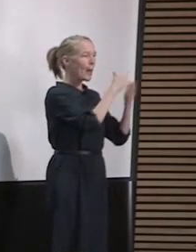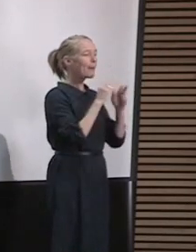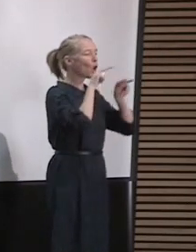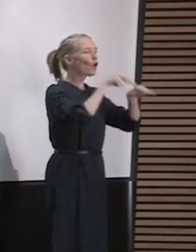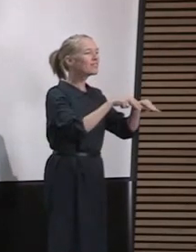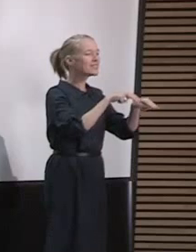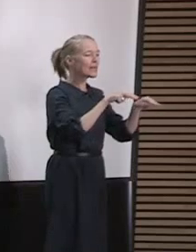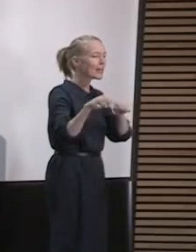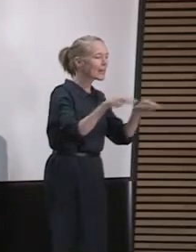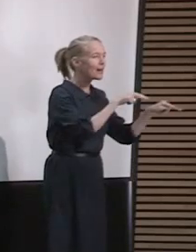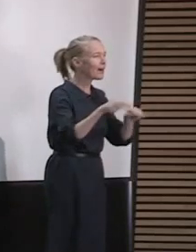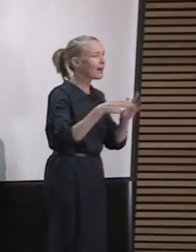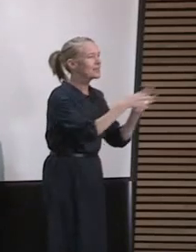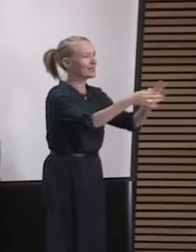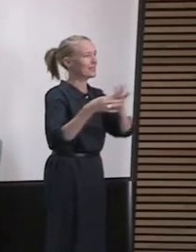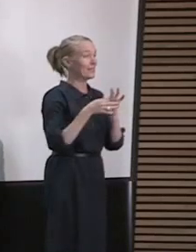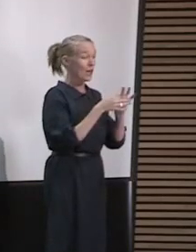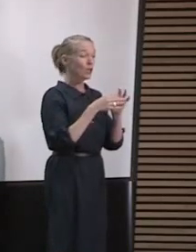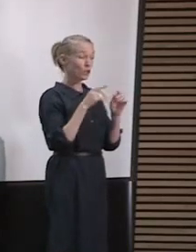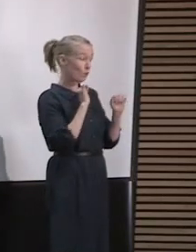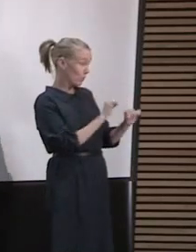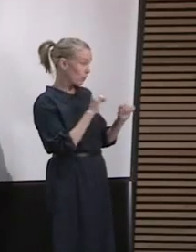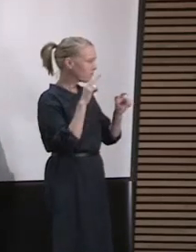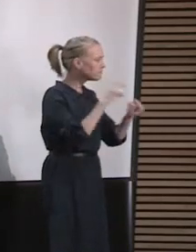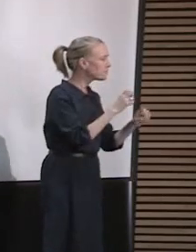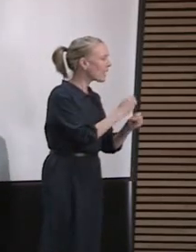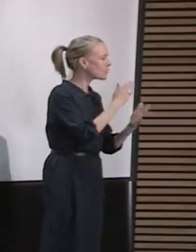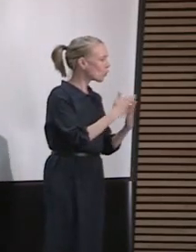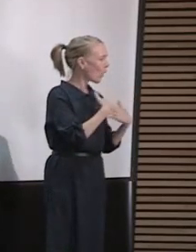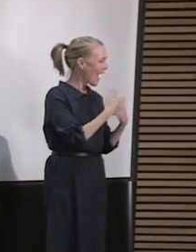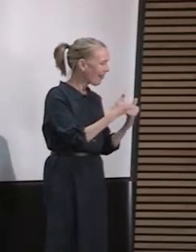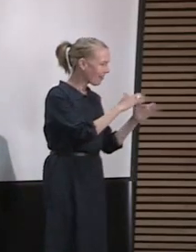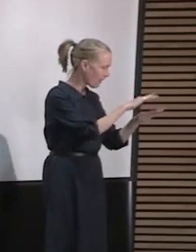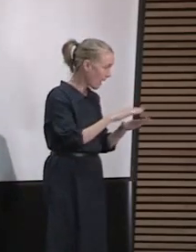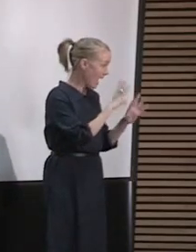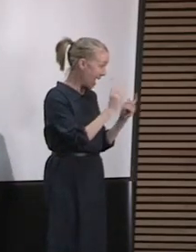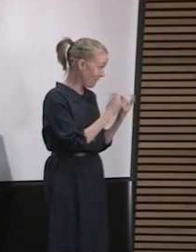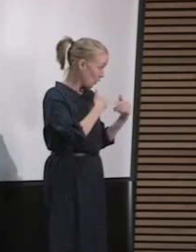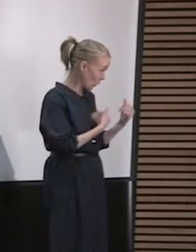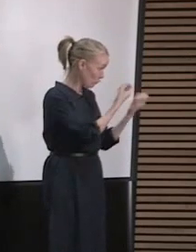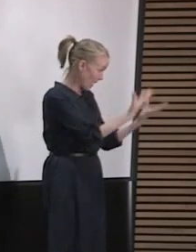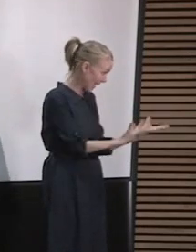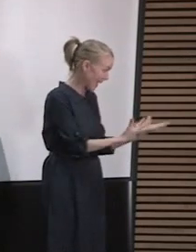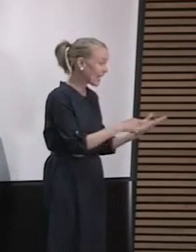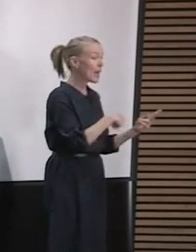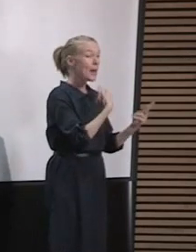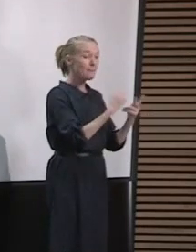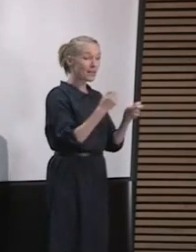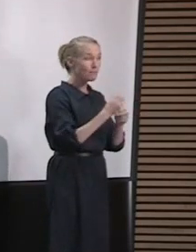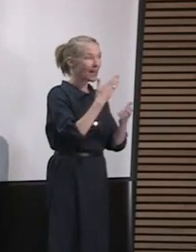to make sure that we have a plan that is both aligning the health are part of that, which is ensuring the testing